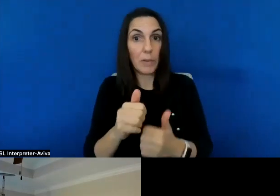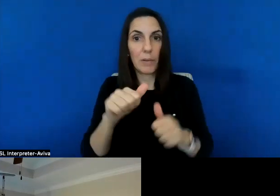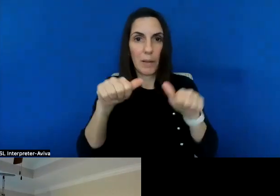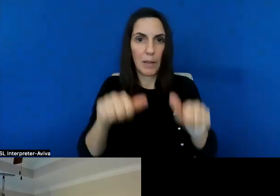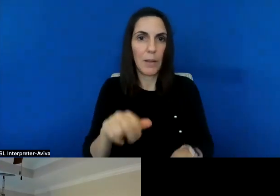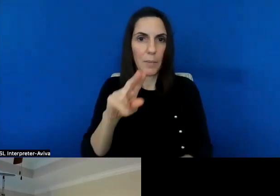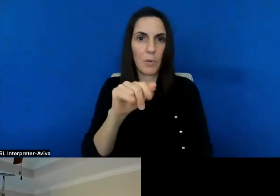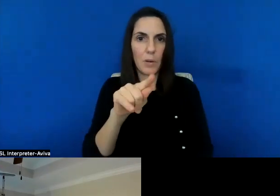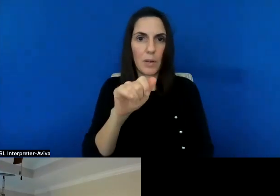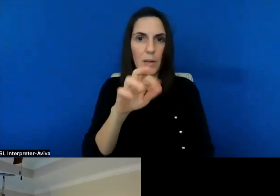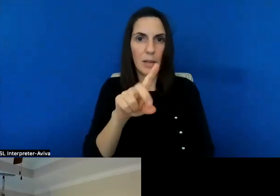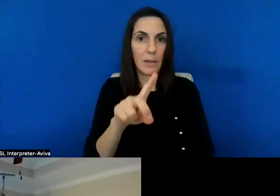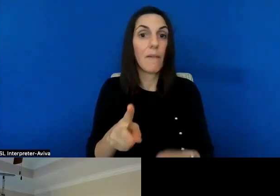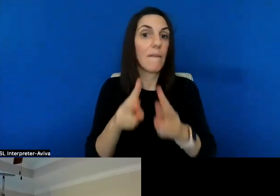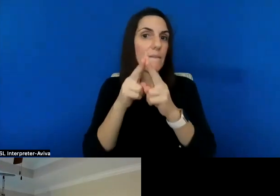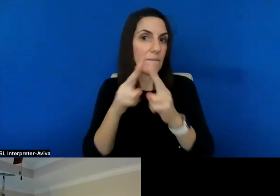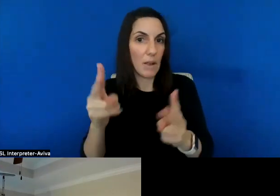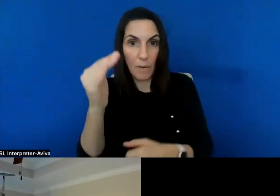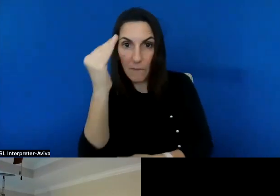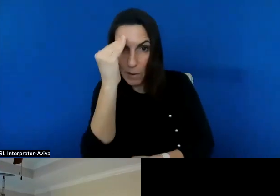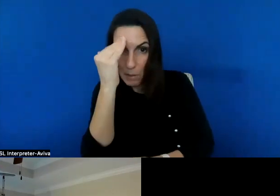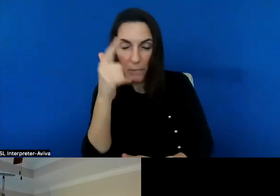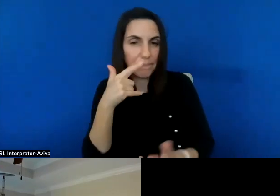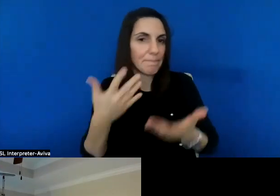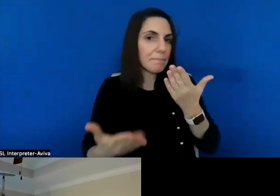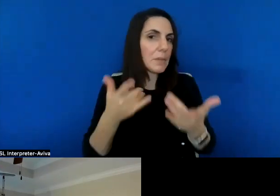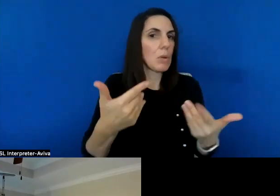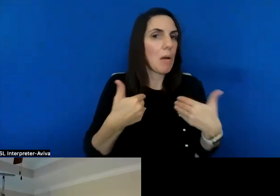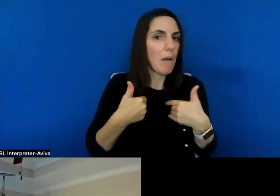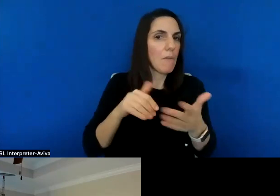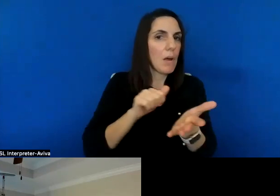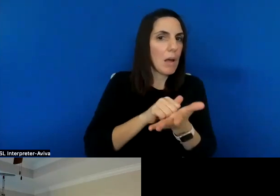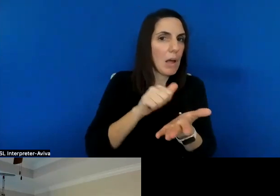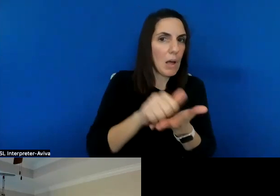11:06:18 Very familiar. Maybe you have an account, or this is your